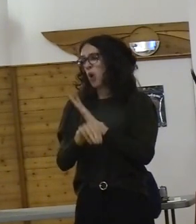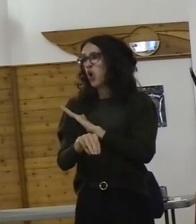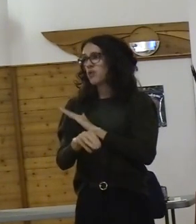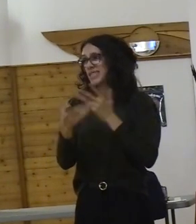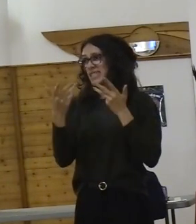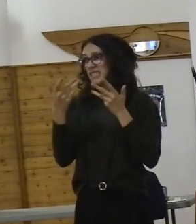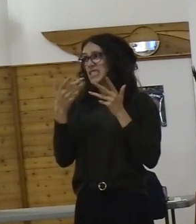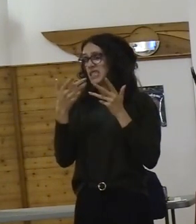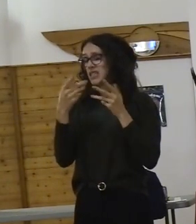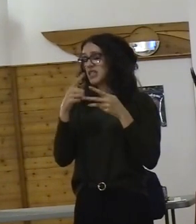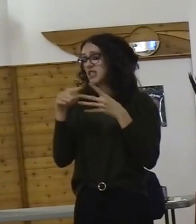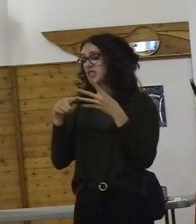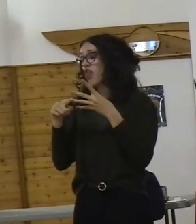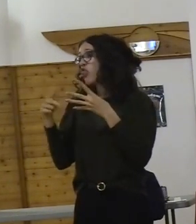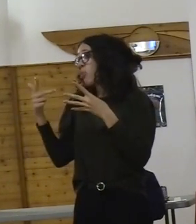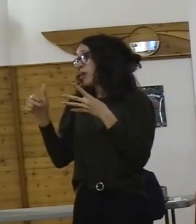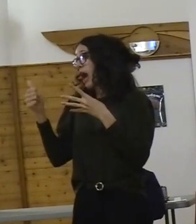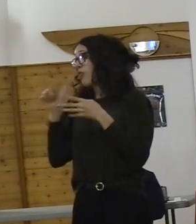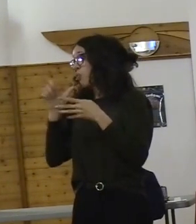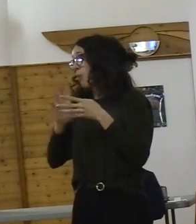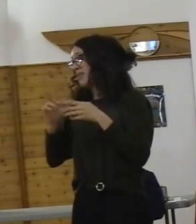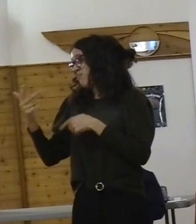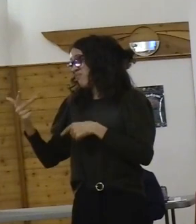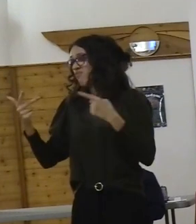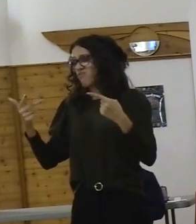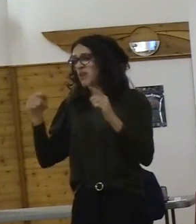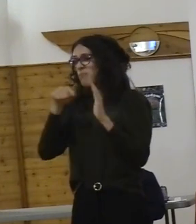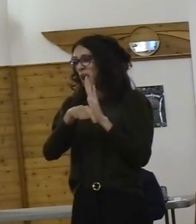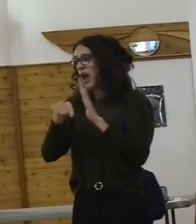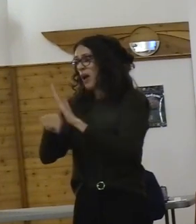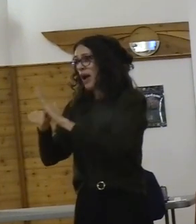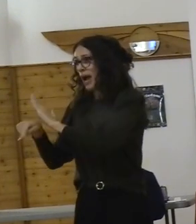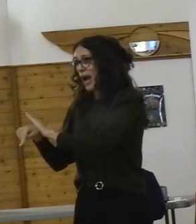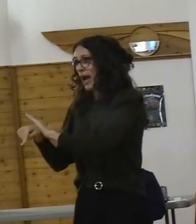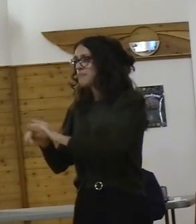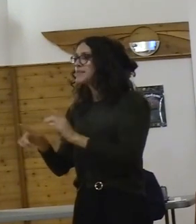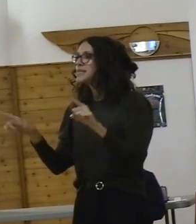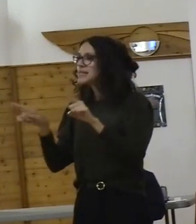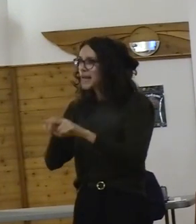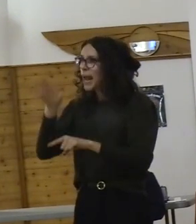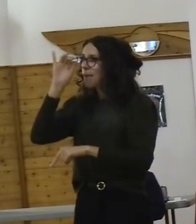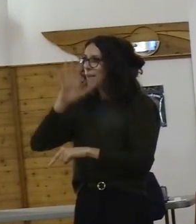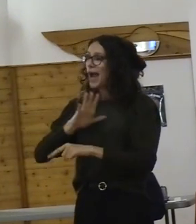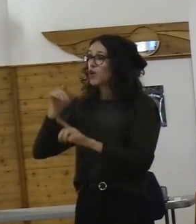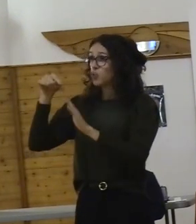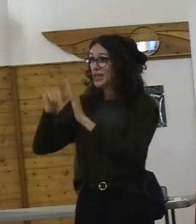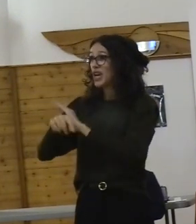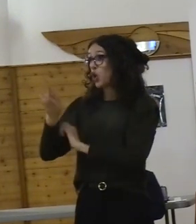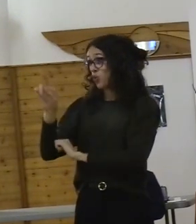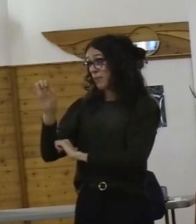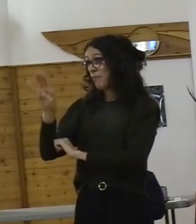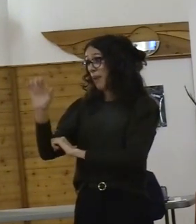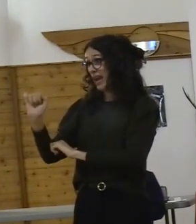They only told me that it was done by the same man who murdered Rebecca Consois a few months previously.